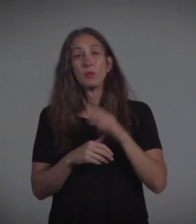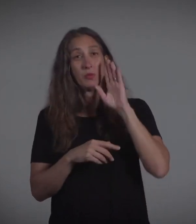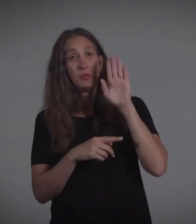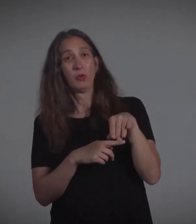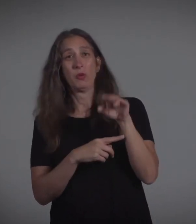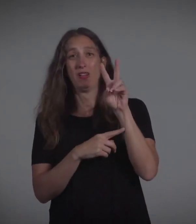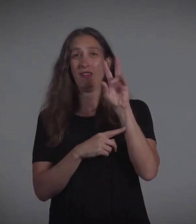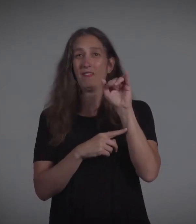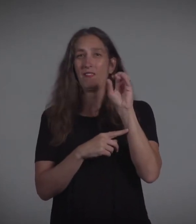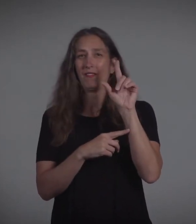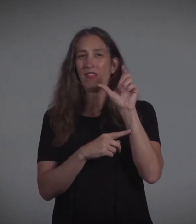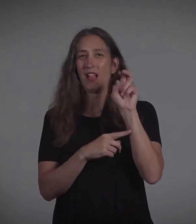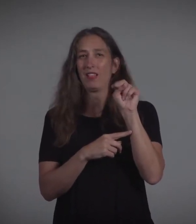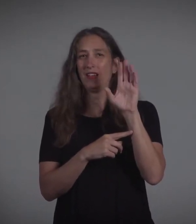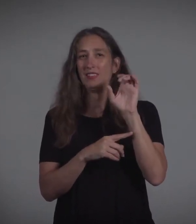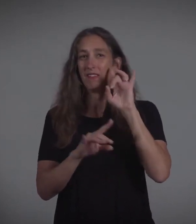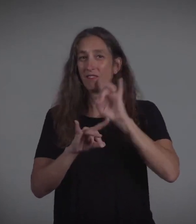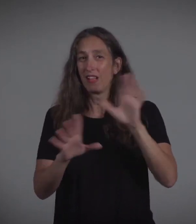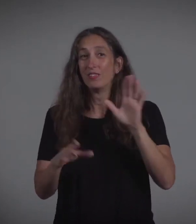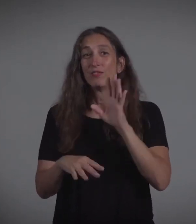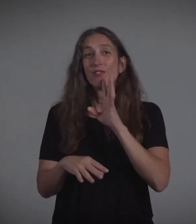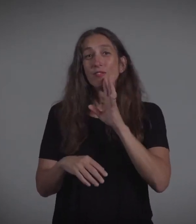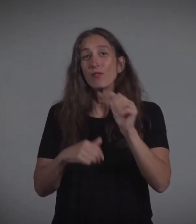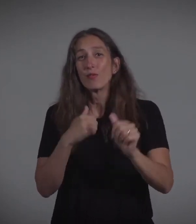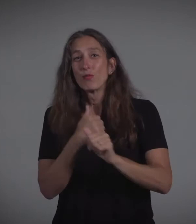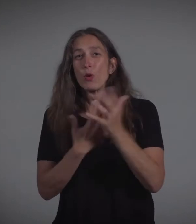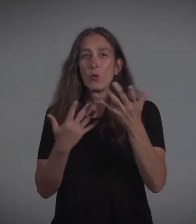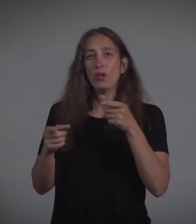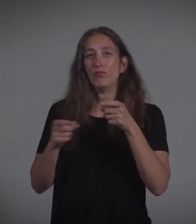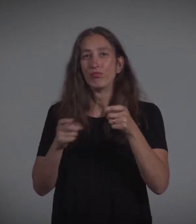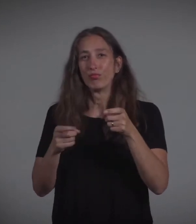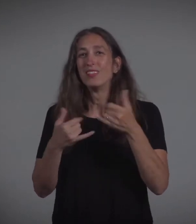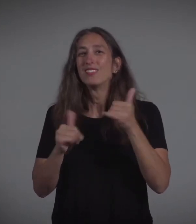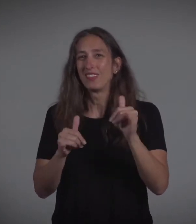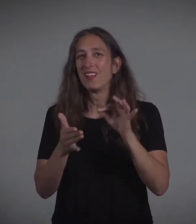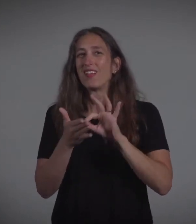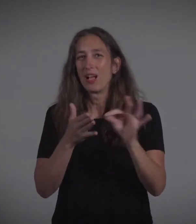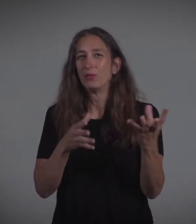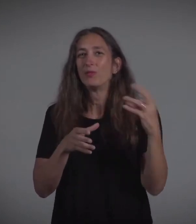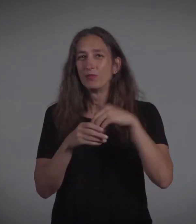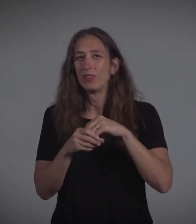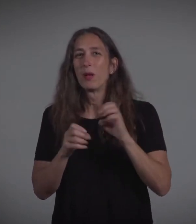Verbal abuse such as threats and insults count as emotional abuse.